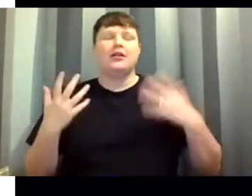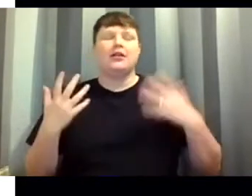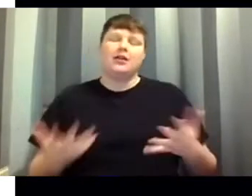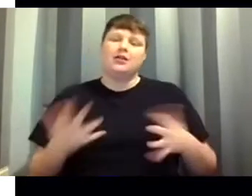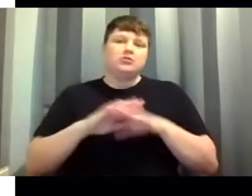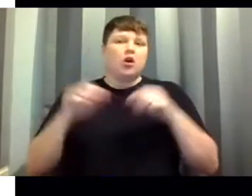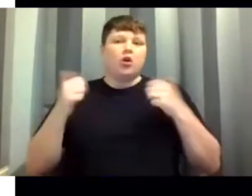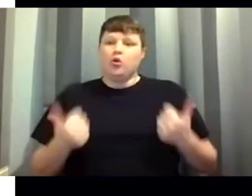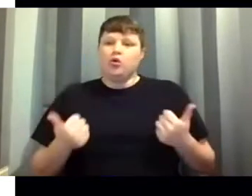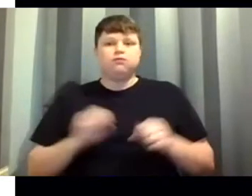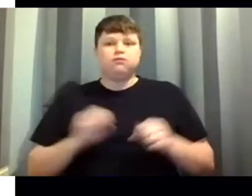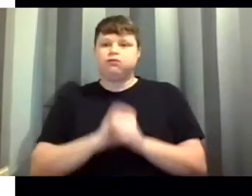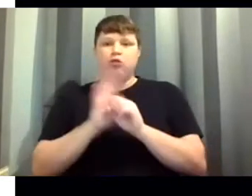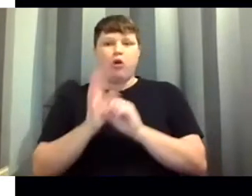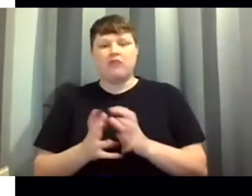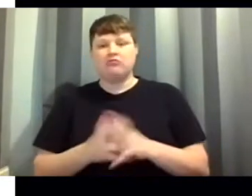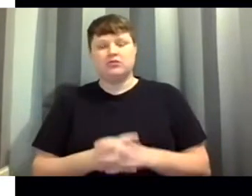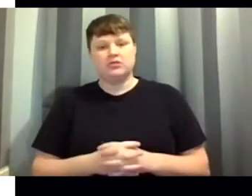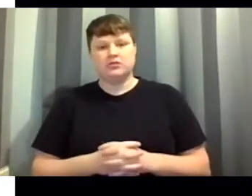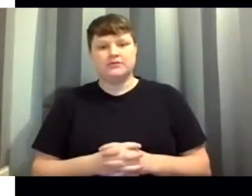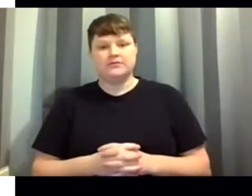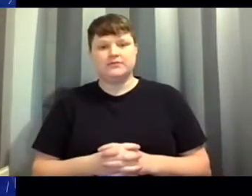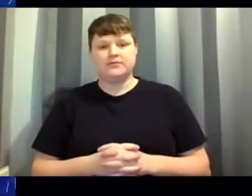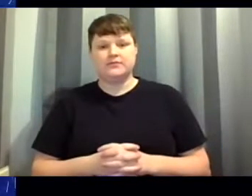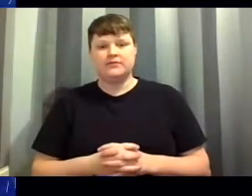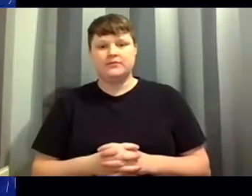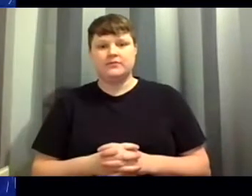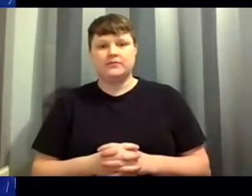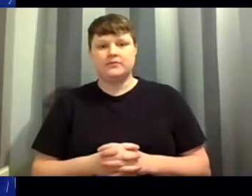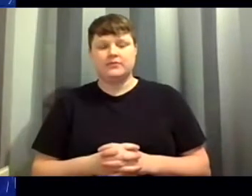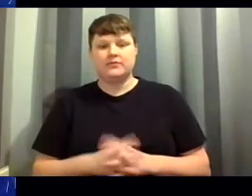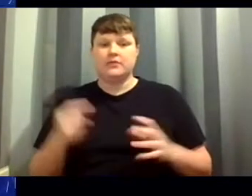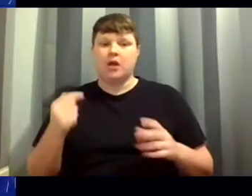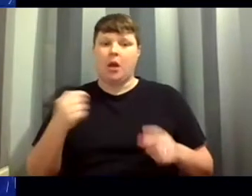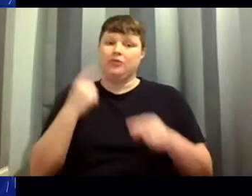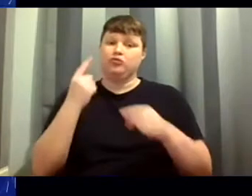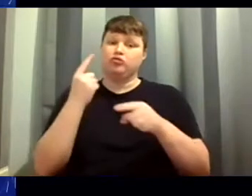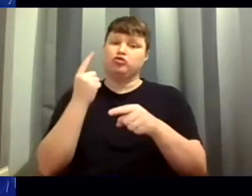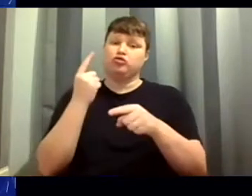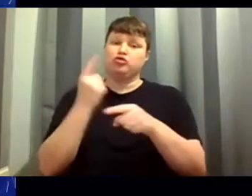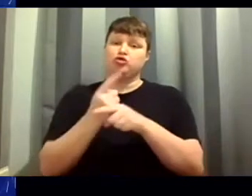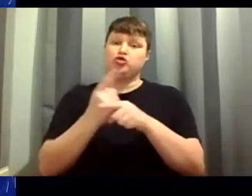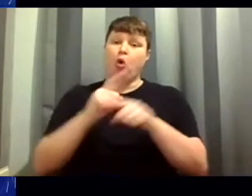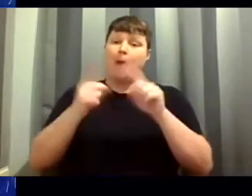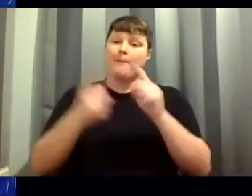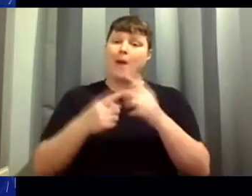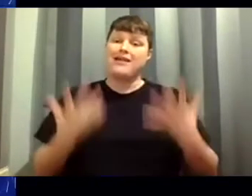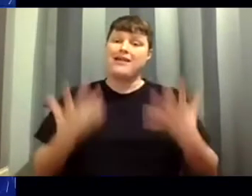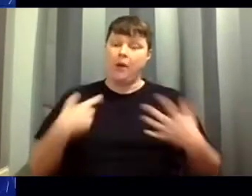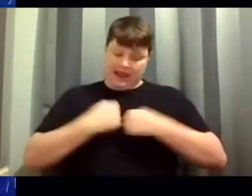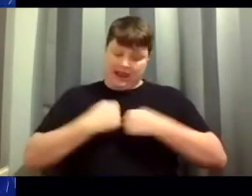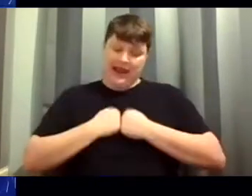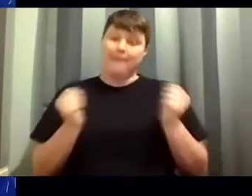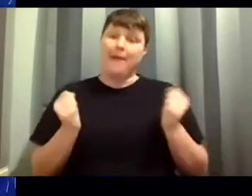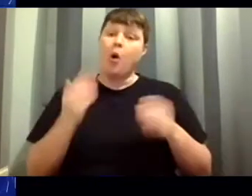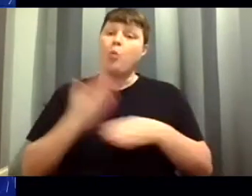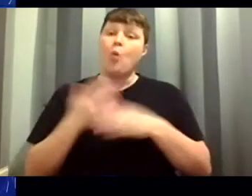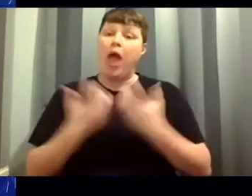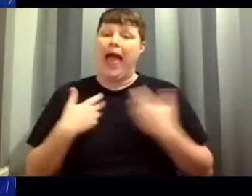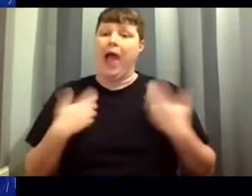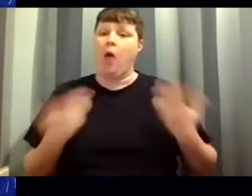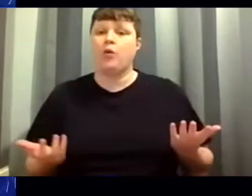So, what I'm going to talk about is how I came out at work. So, a bit of background: this